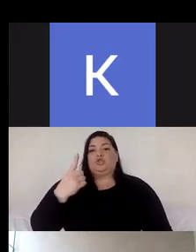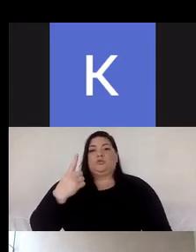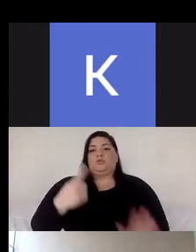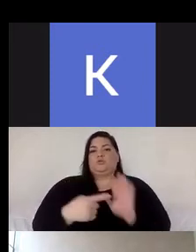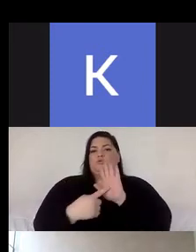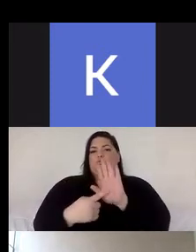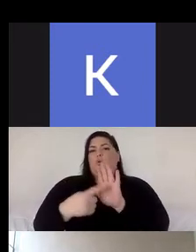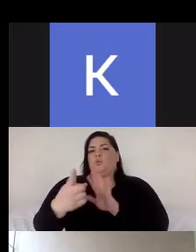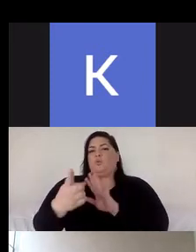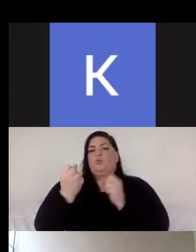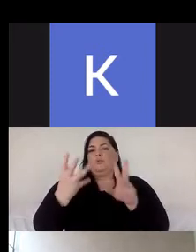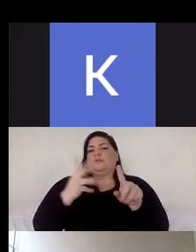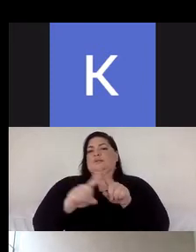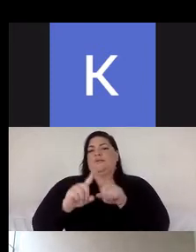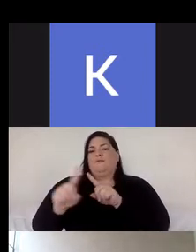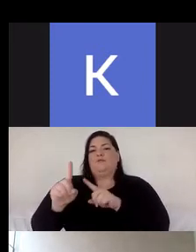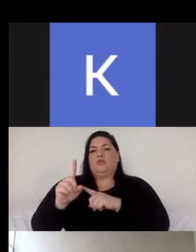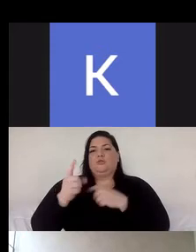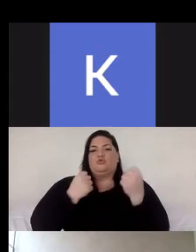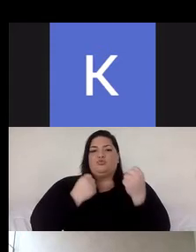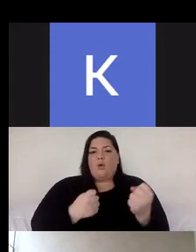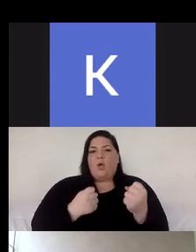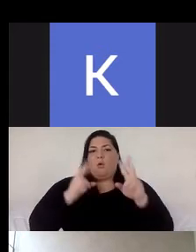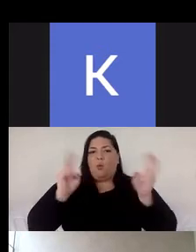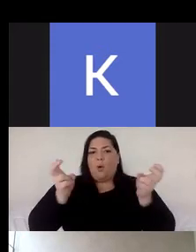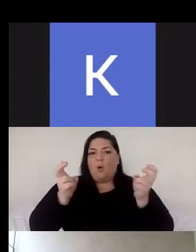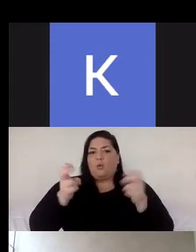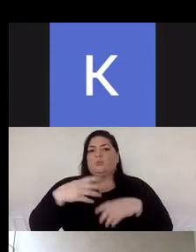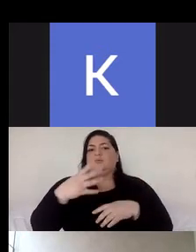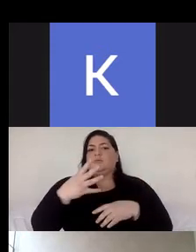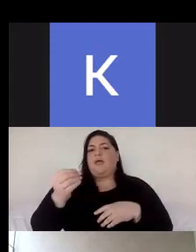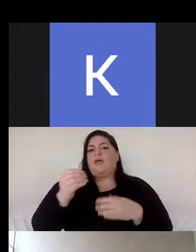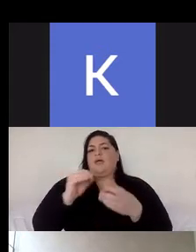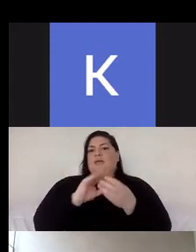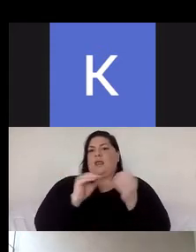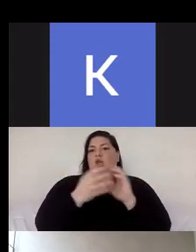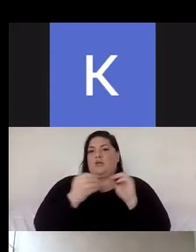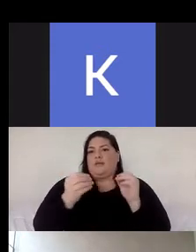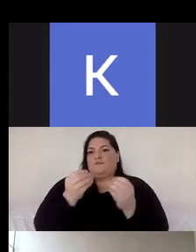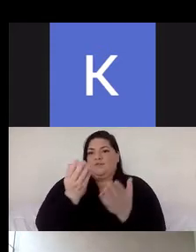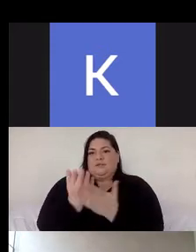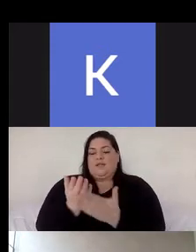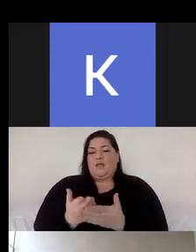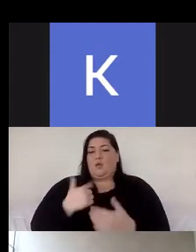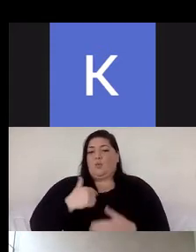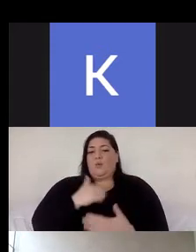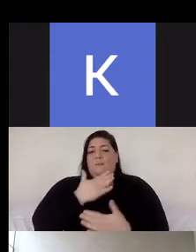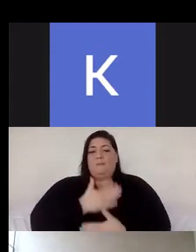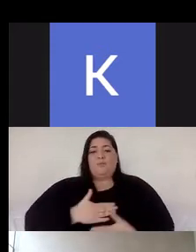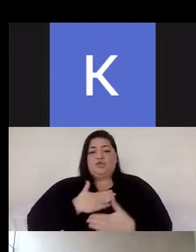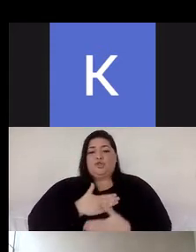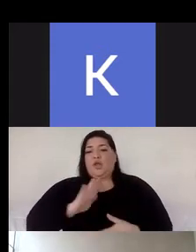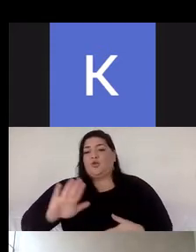of very strong quotes and examples of narrative data. And we appreciate everyone participating and sharing